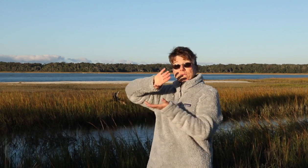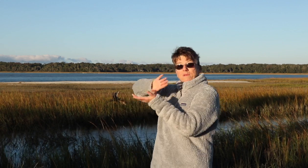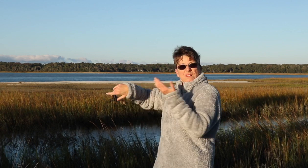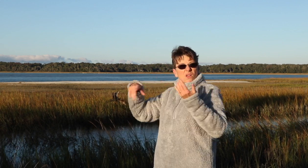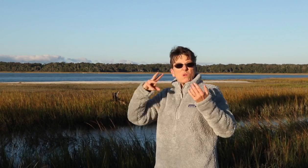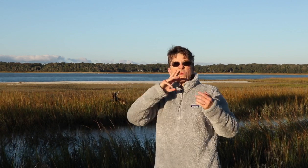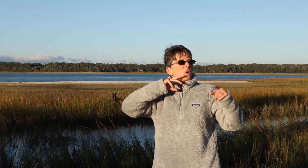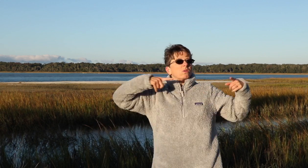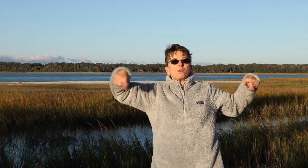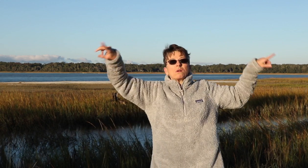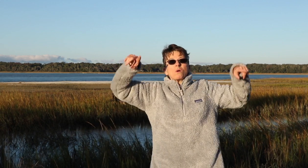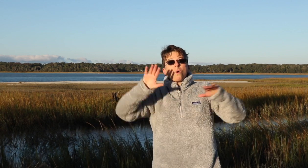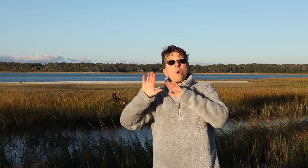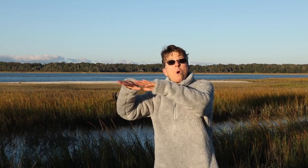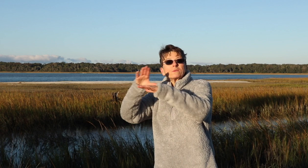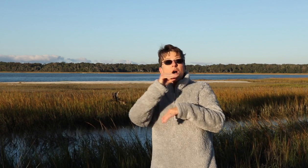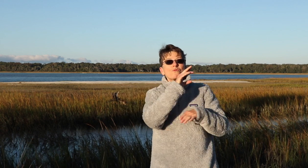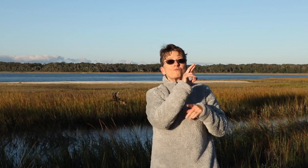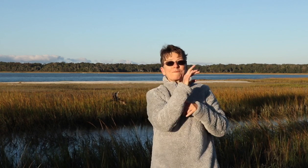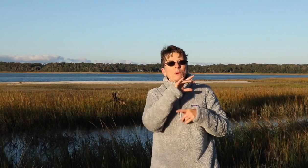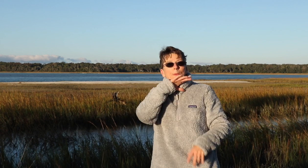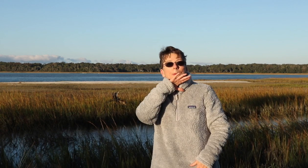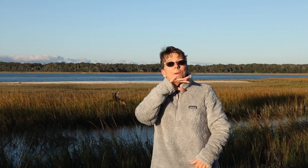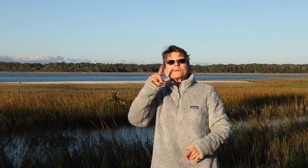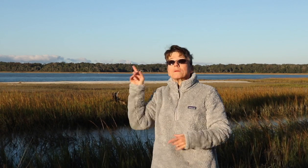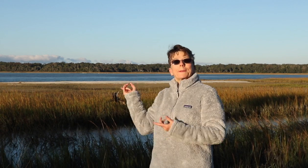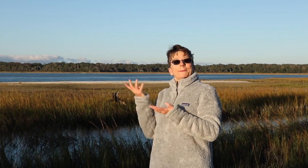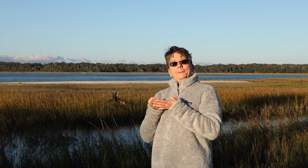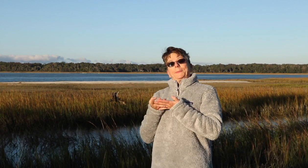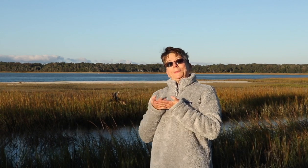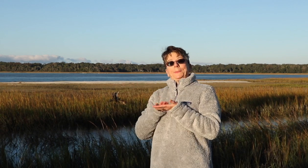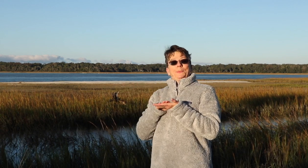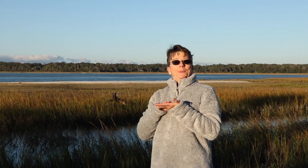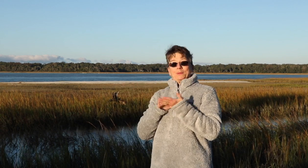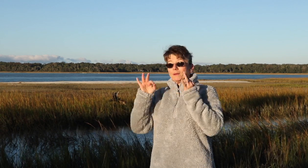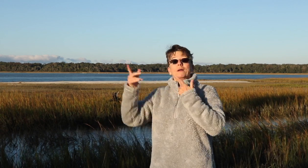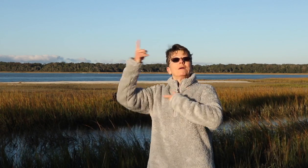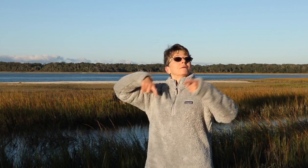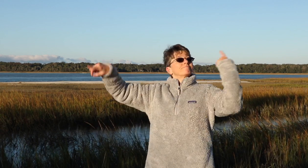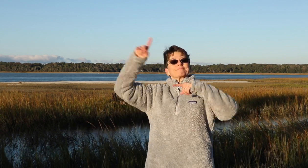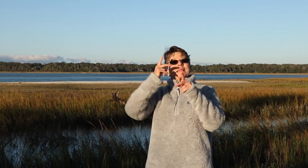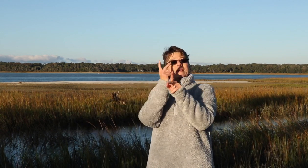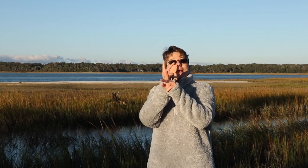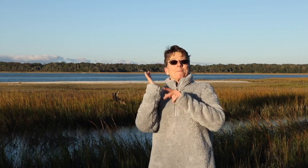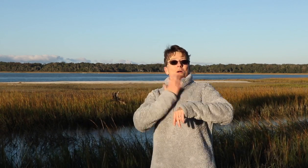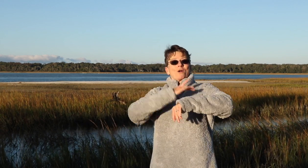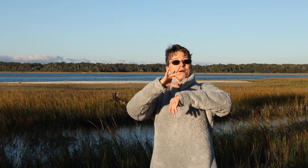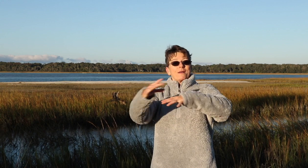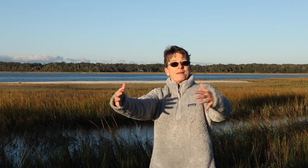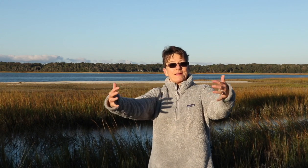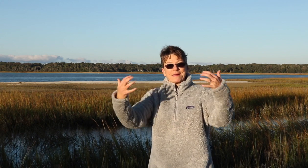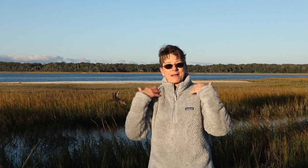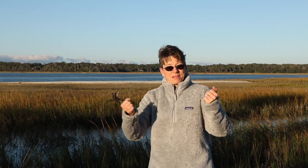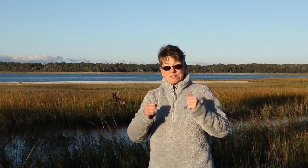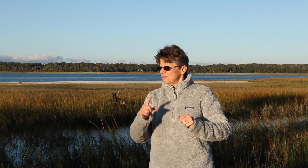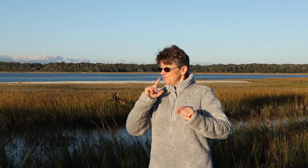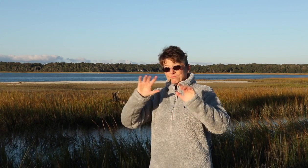These filter feeders are crucial for keeping our Earth healthy by filtering out pollution from the water. Isn't this amazing?